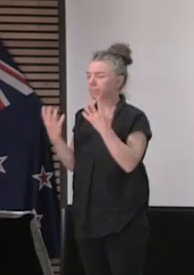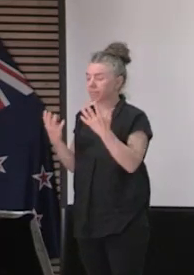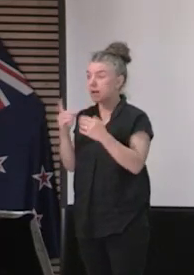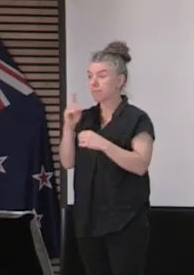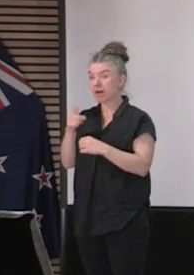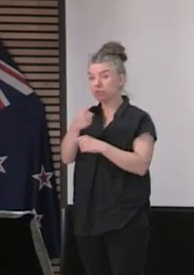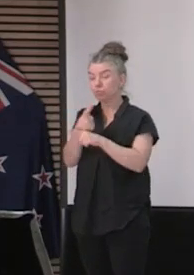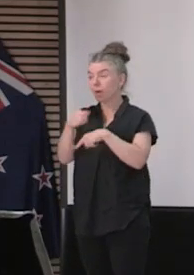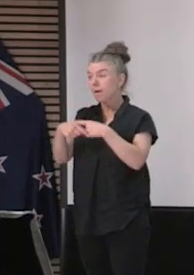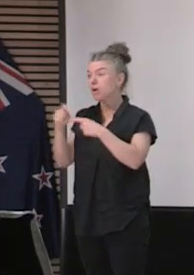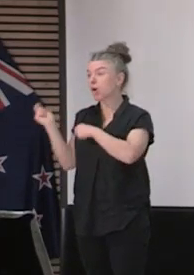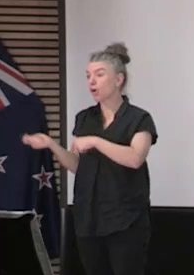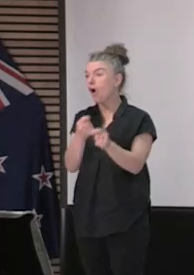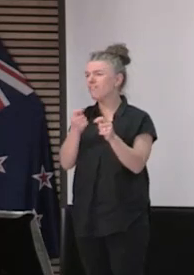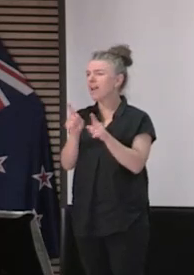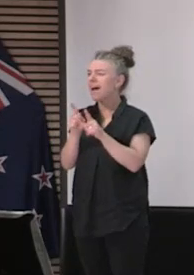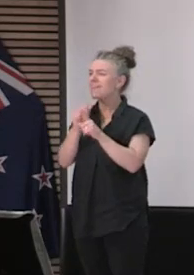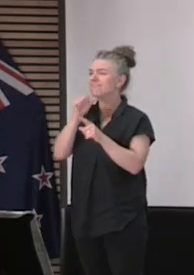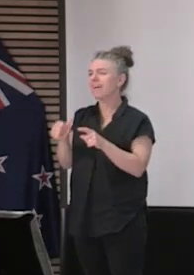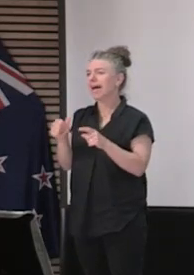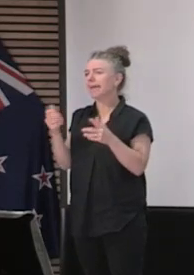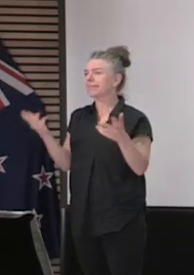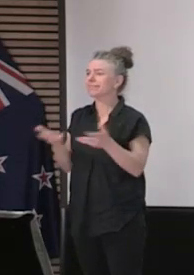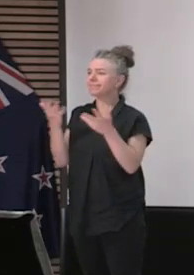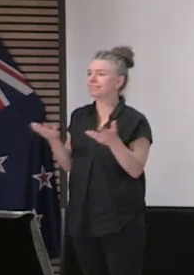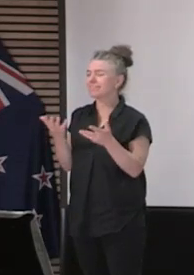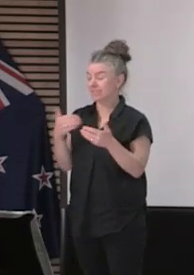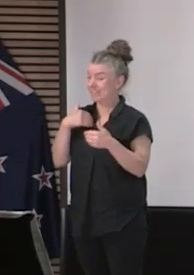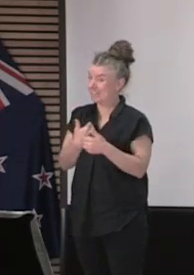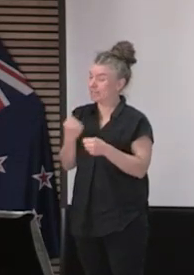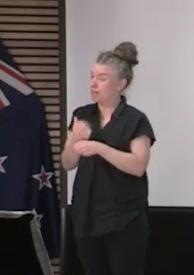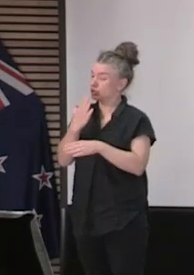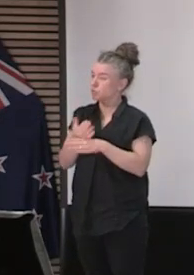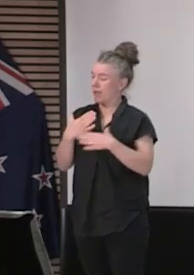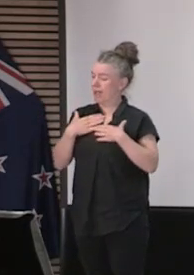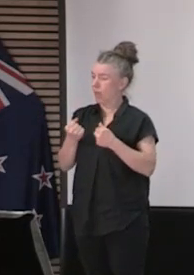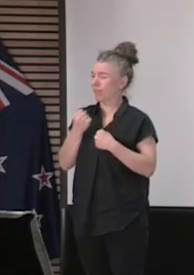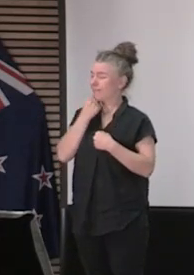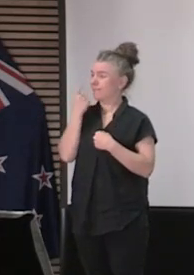When it comesto those recreational areas, public health lens needs to beour starting point and that iswhat can being worked throughnow.